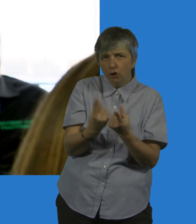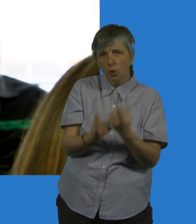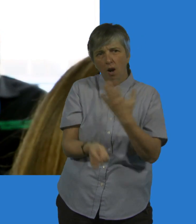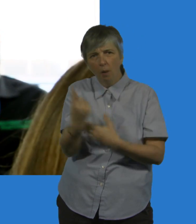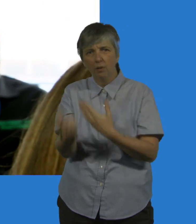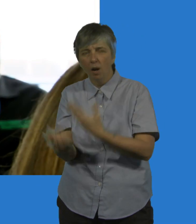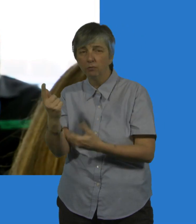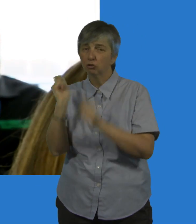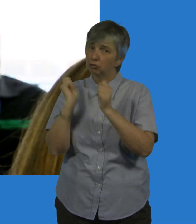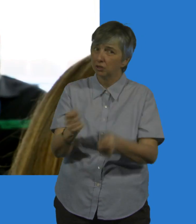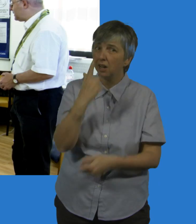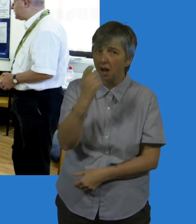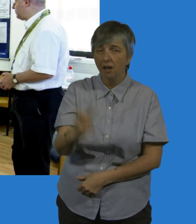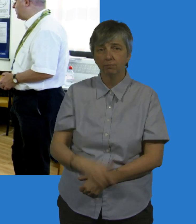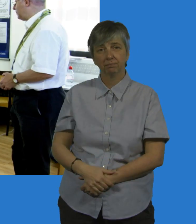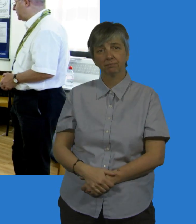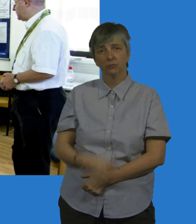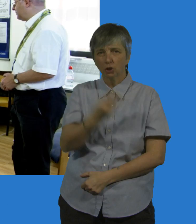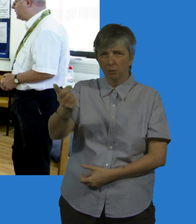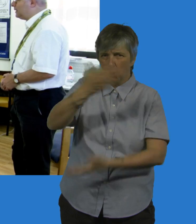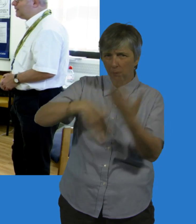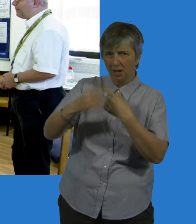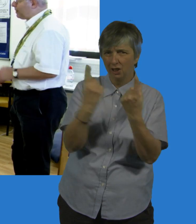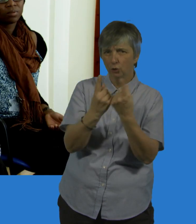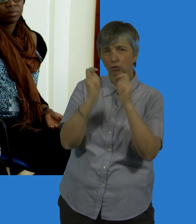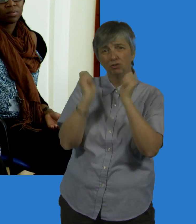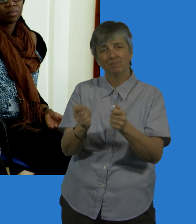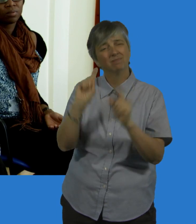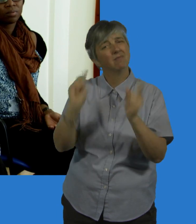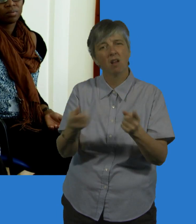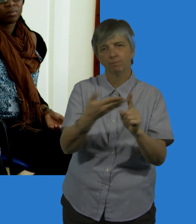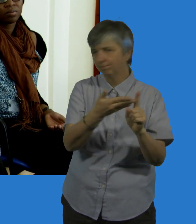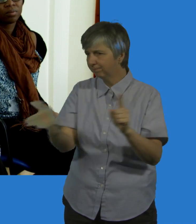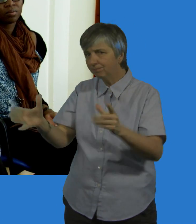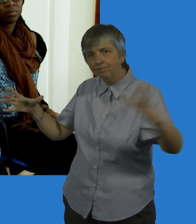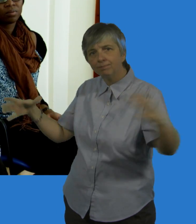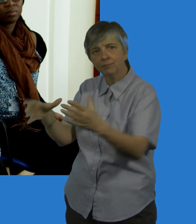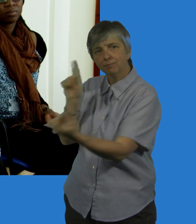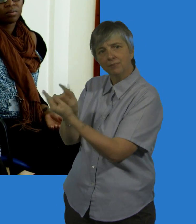and there’s multiple issues we can treat some of them but then signpost them to the appropriate clinician within the team we work in.